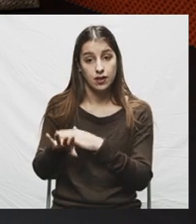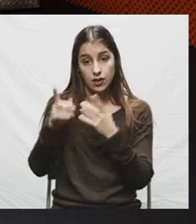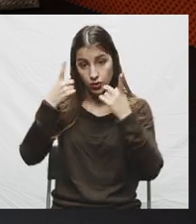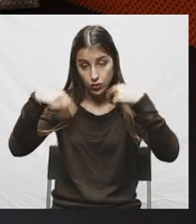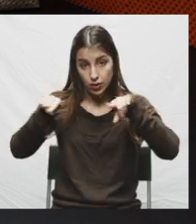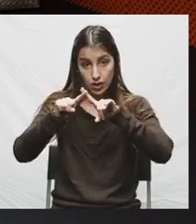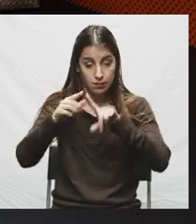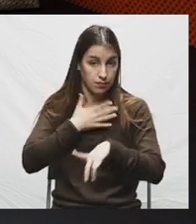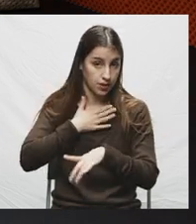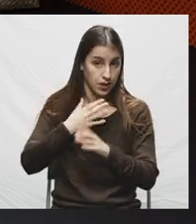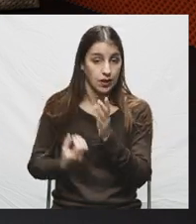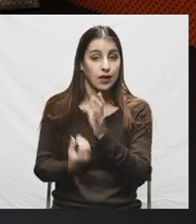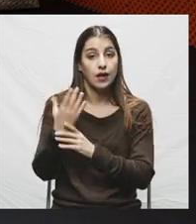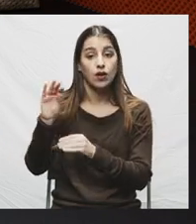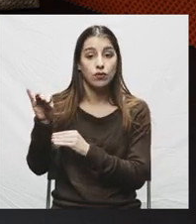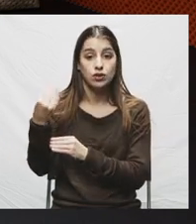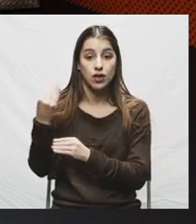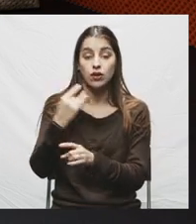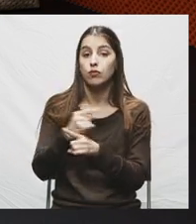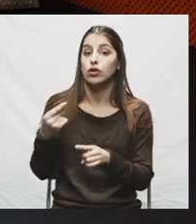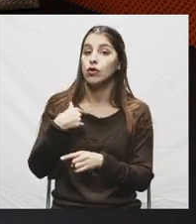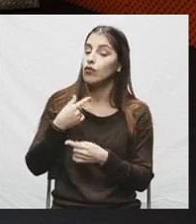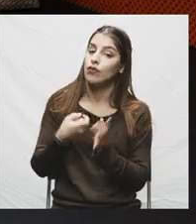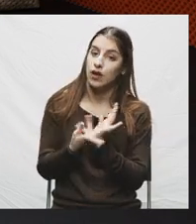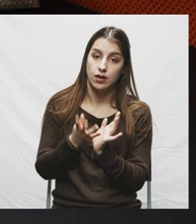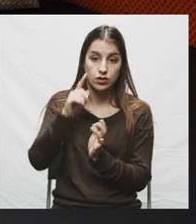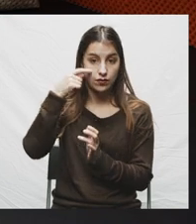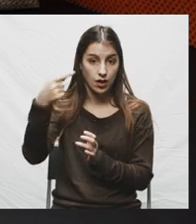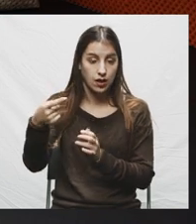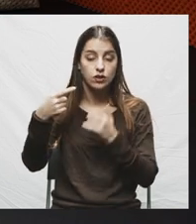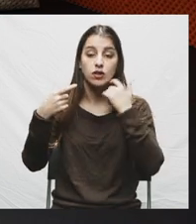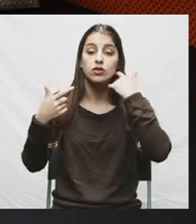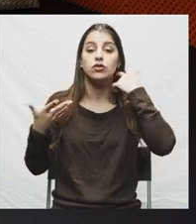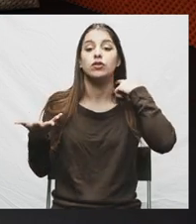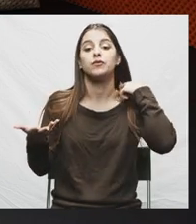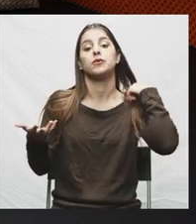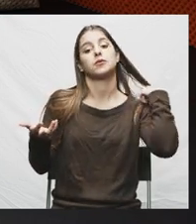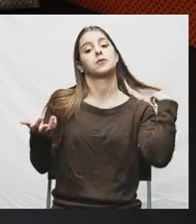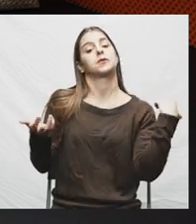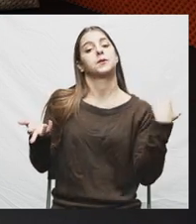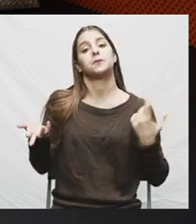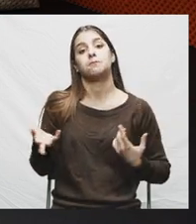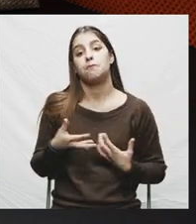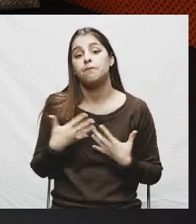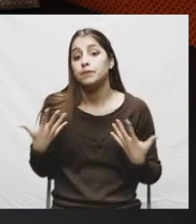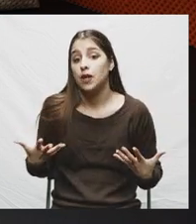of gathering, of creating another artistic object from these several experiences. I called it “Assemblage”.